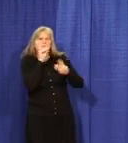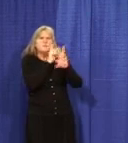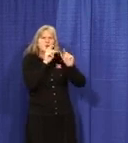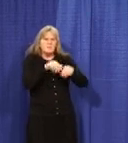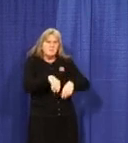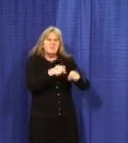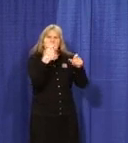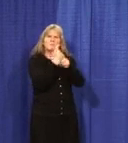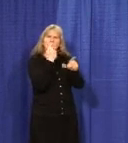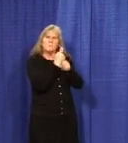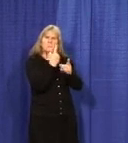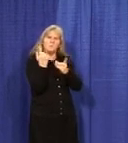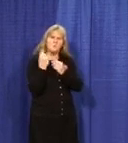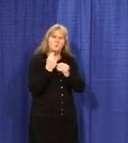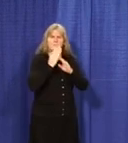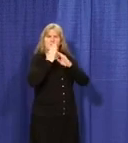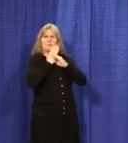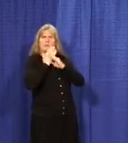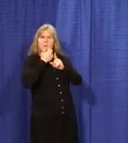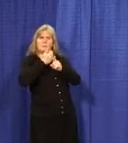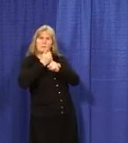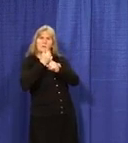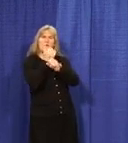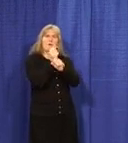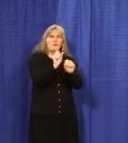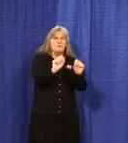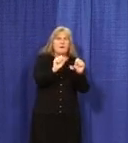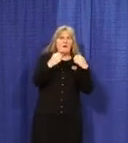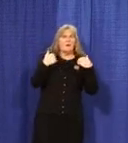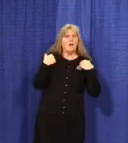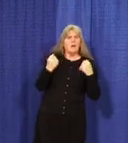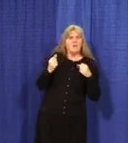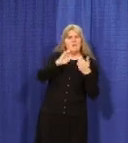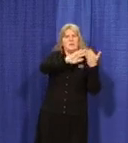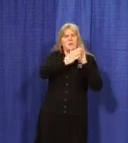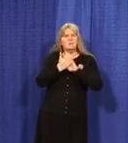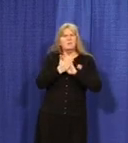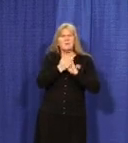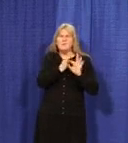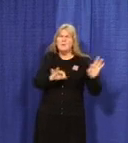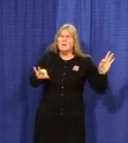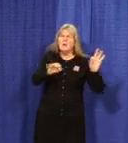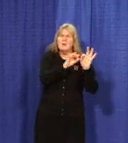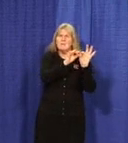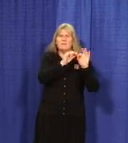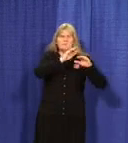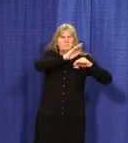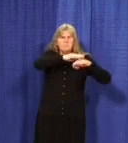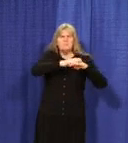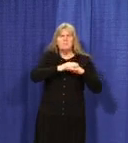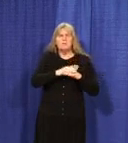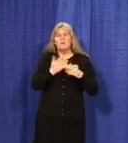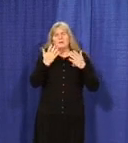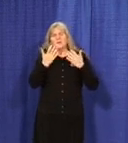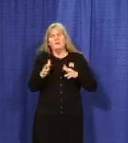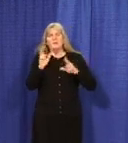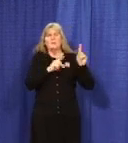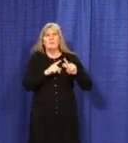appropriate actions to protect their health and safety, and thought of their community. The last thing that we need is people worried about who might